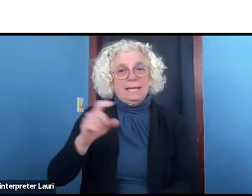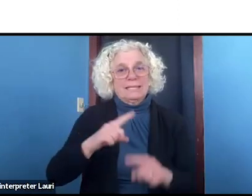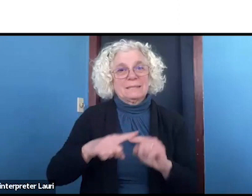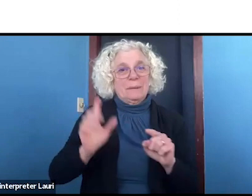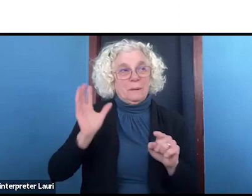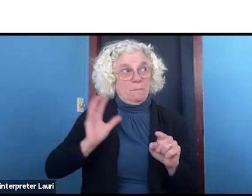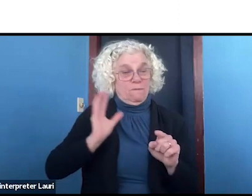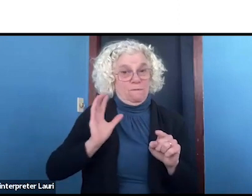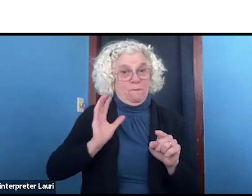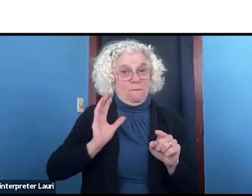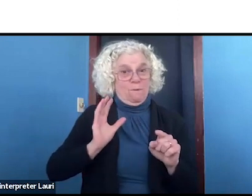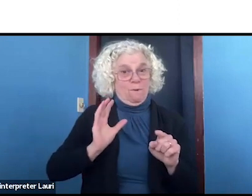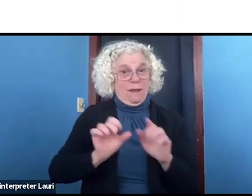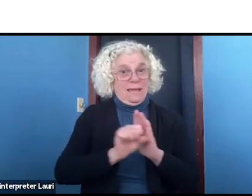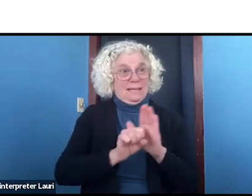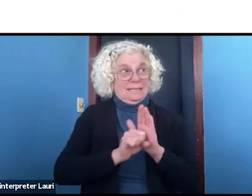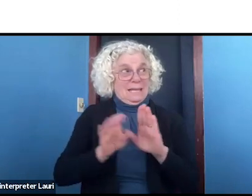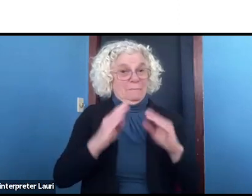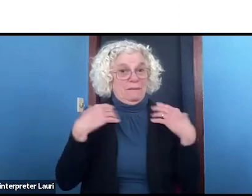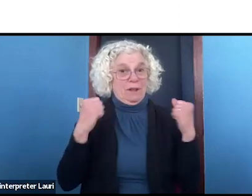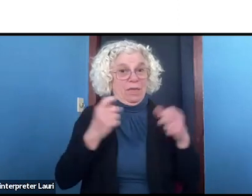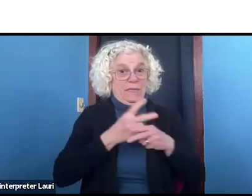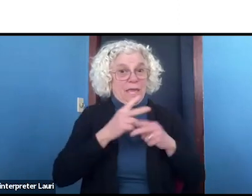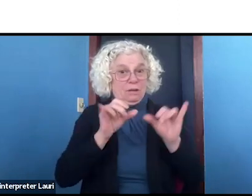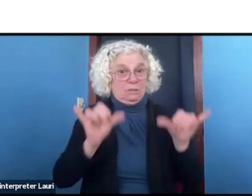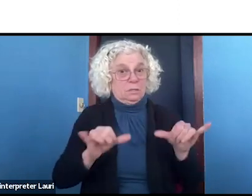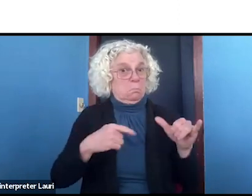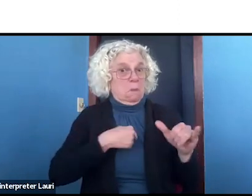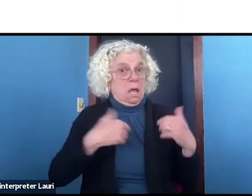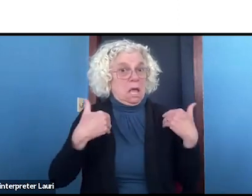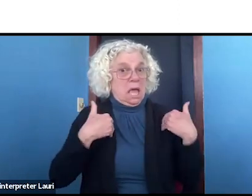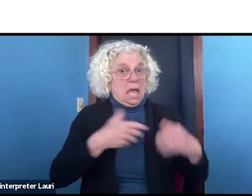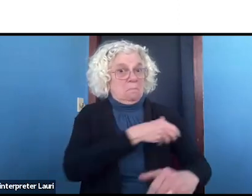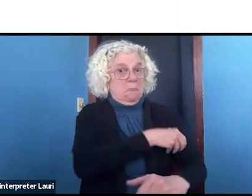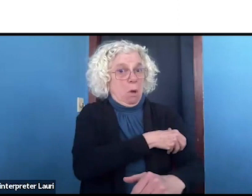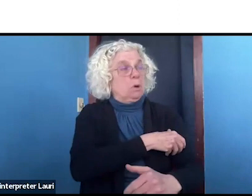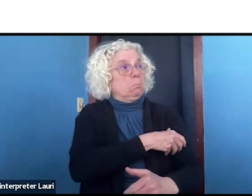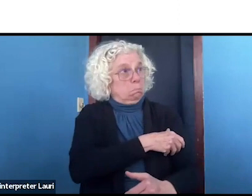within the state's behavioral health care system, I thought that was pretty successful in community